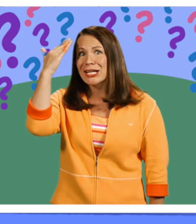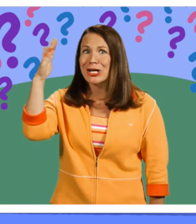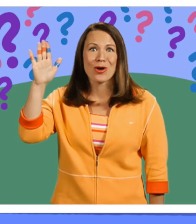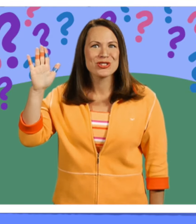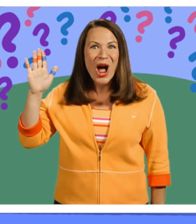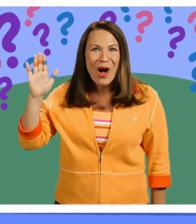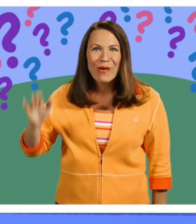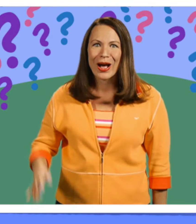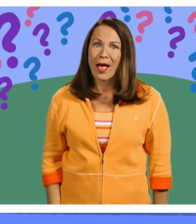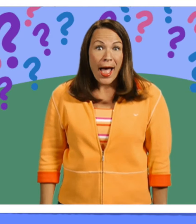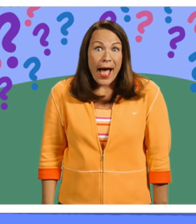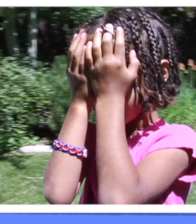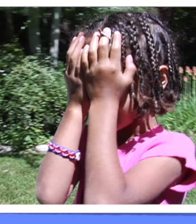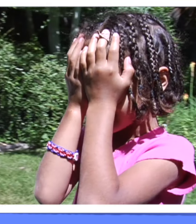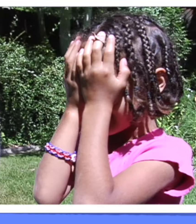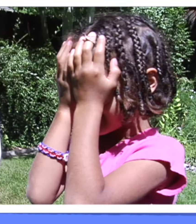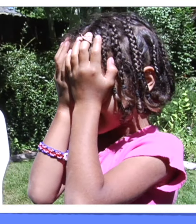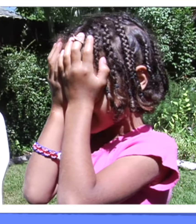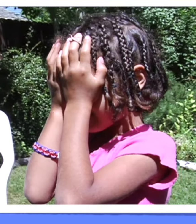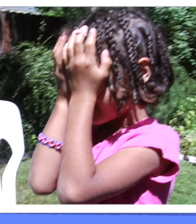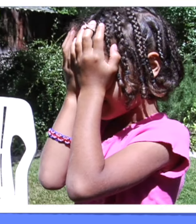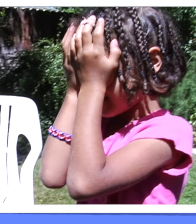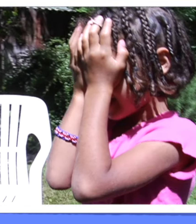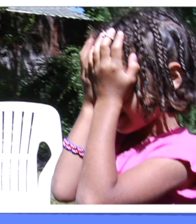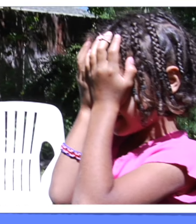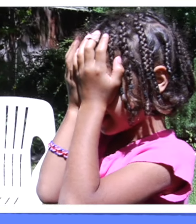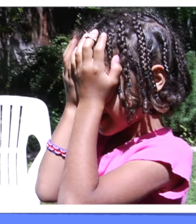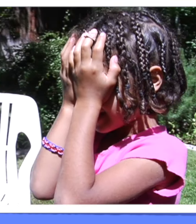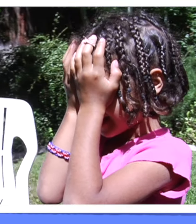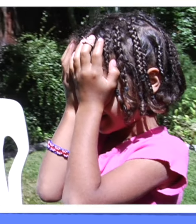I don't know! I don't know!